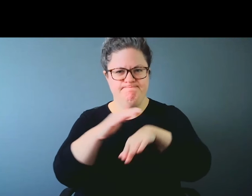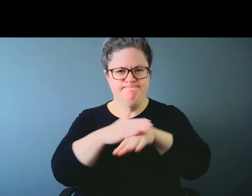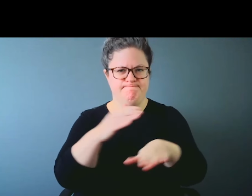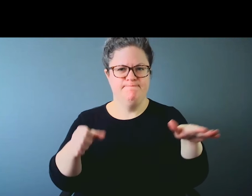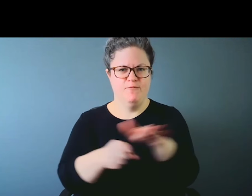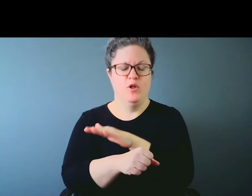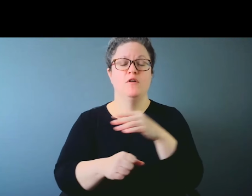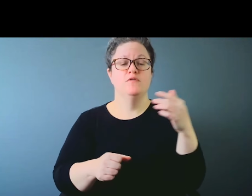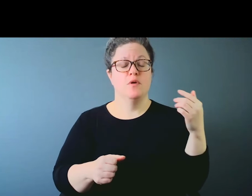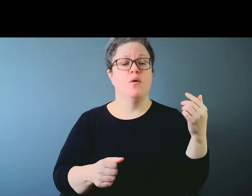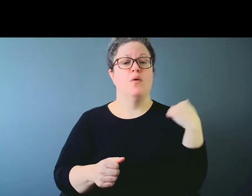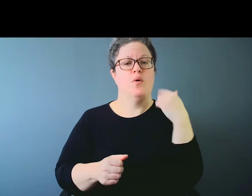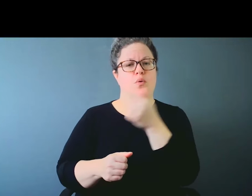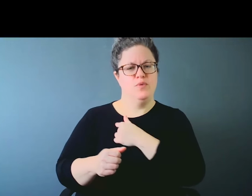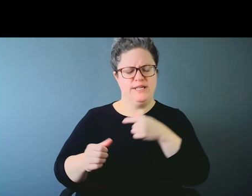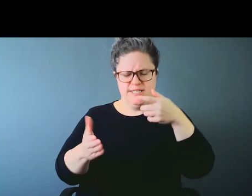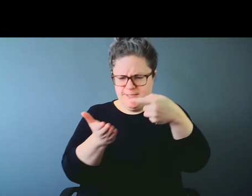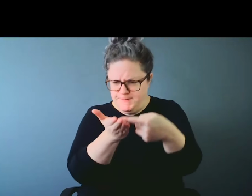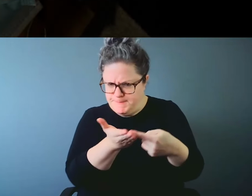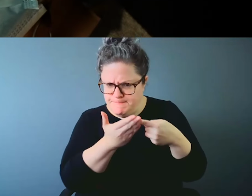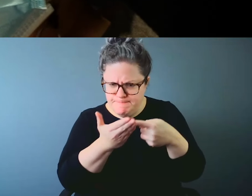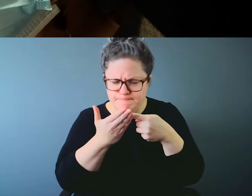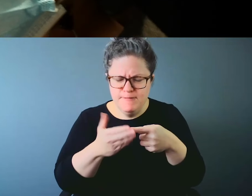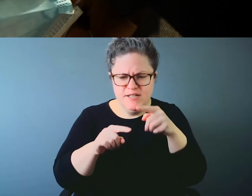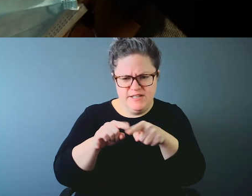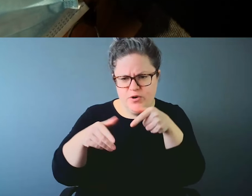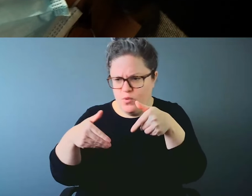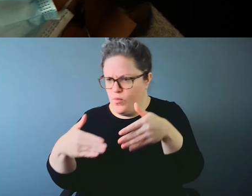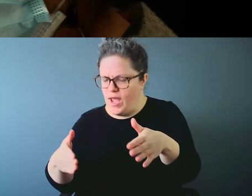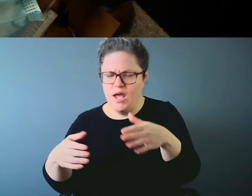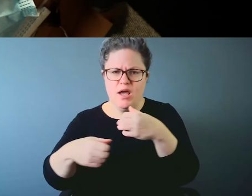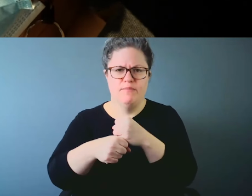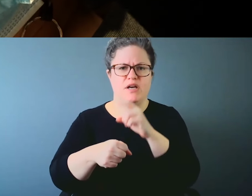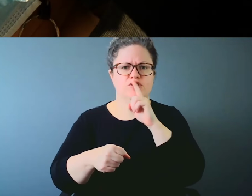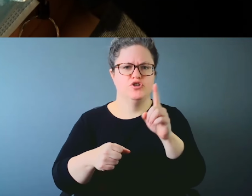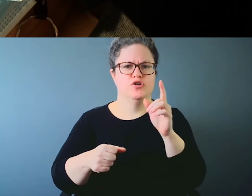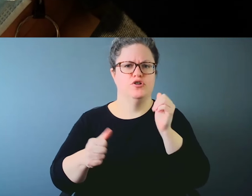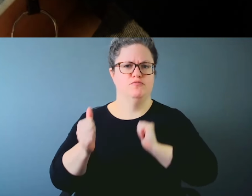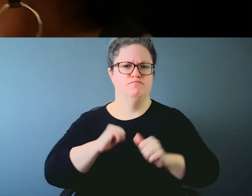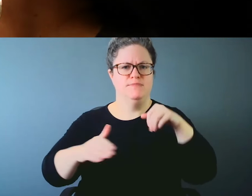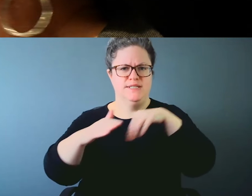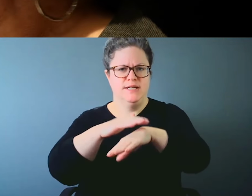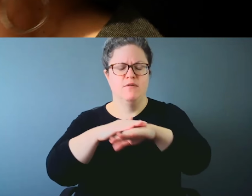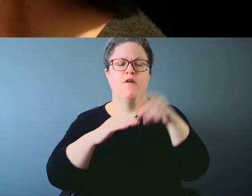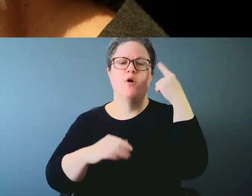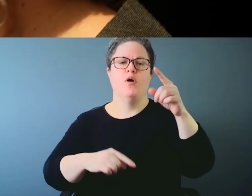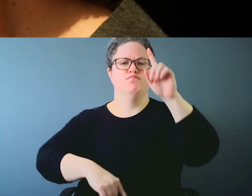been investigating different ways of making theatre accessible to a variety of communities